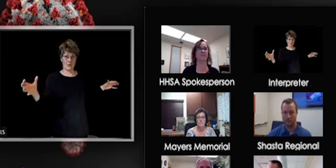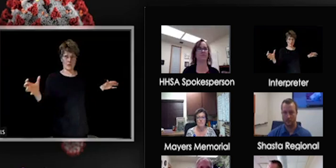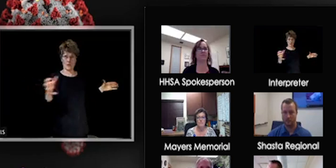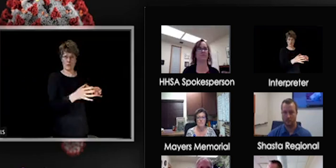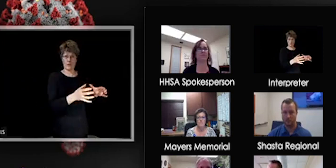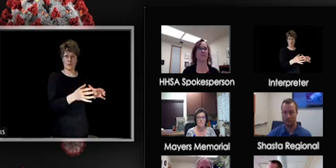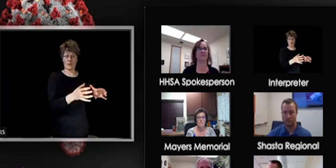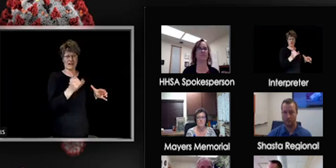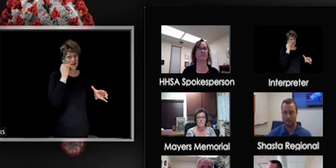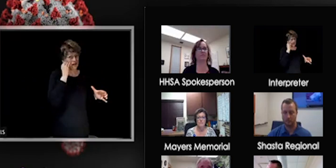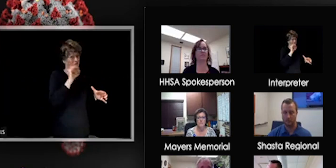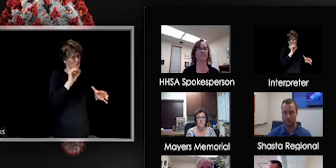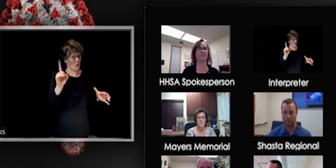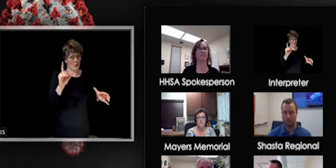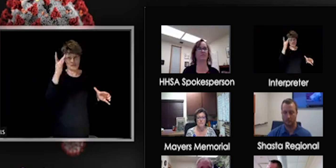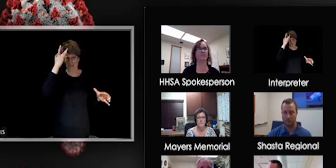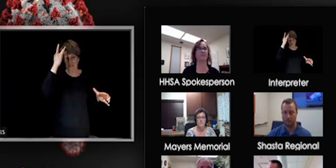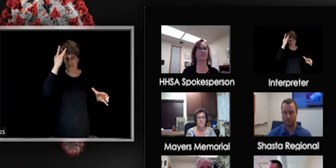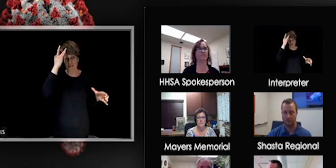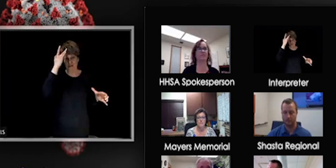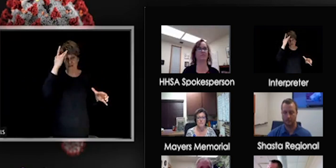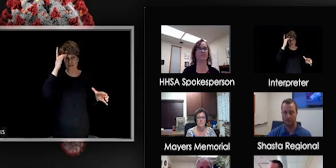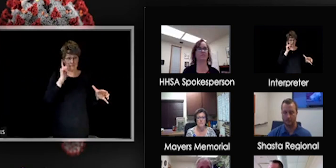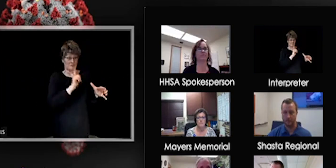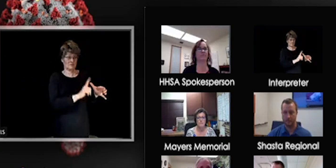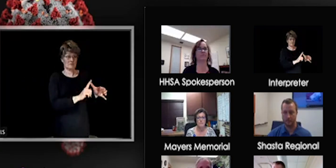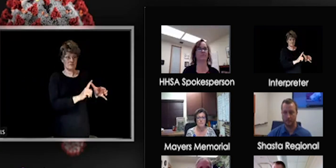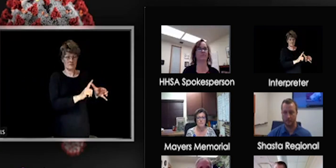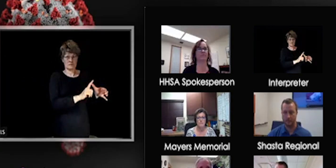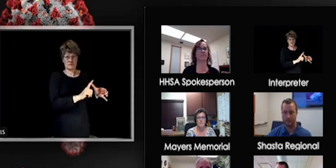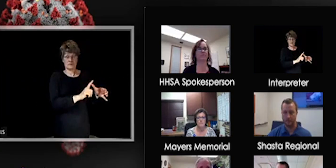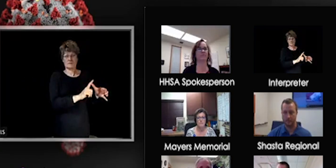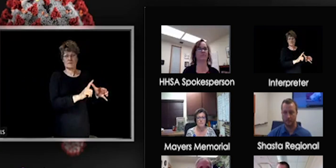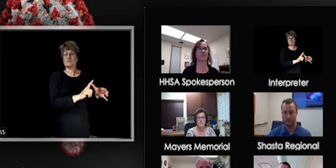someone at the rodeo, and there may have been, that person still may have infected people